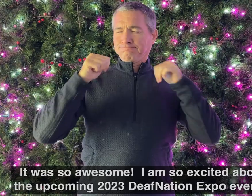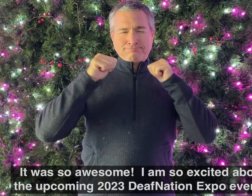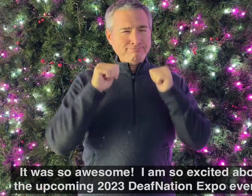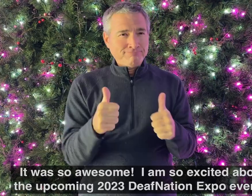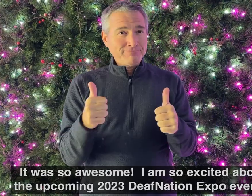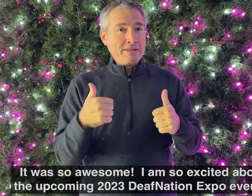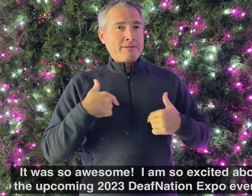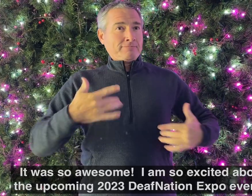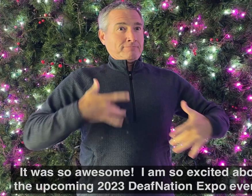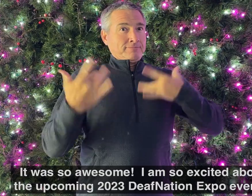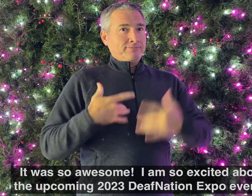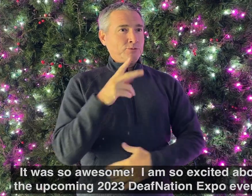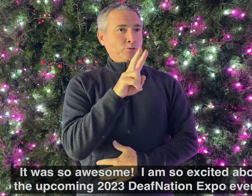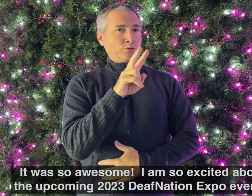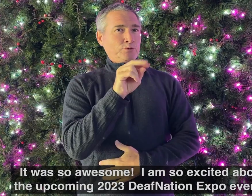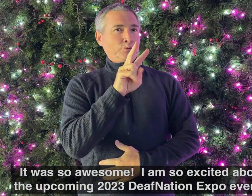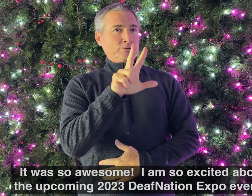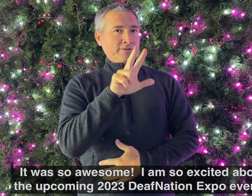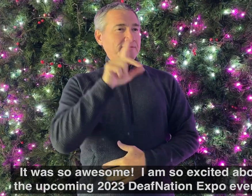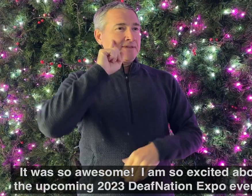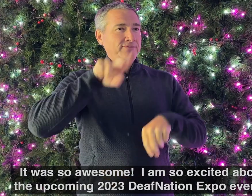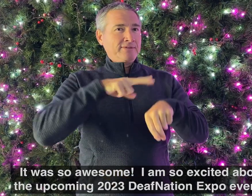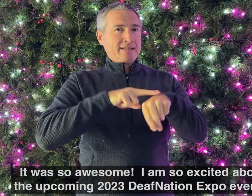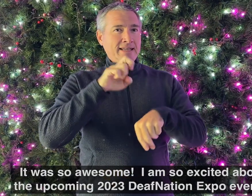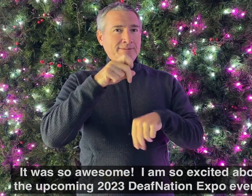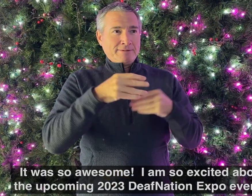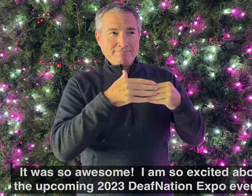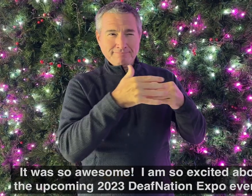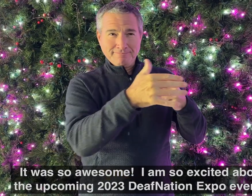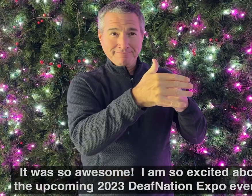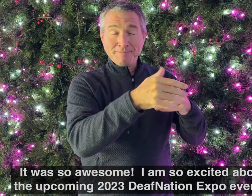It was so awesome! I am so excited about the upcoming 2023 DeafNation Expo events.